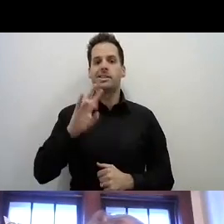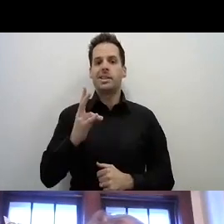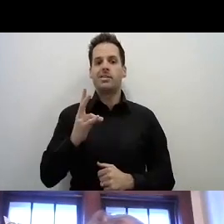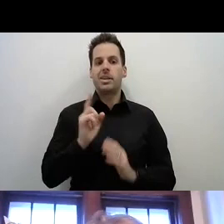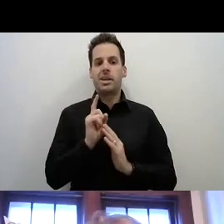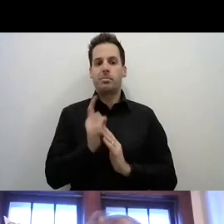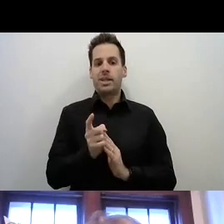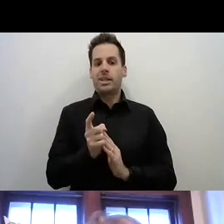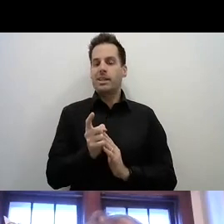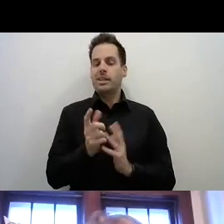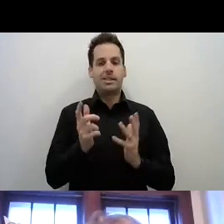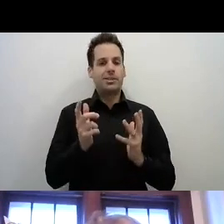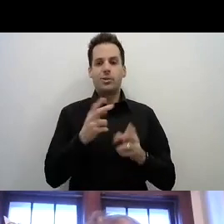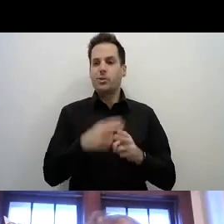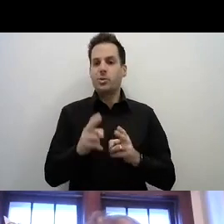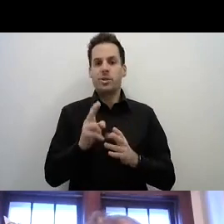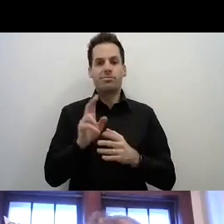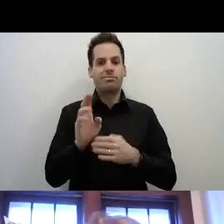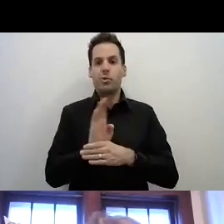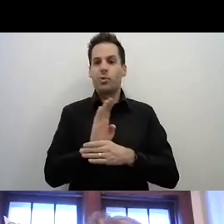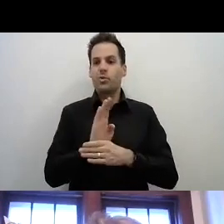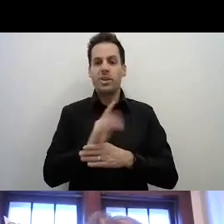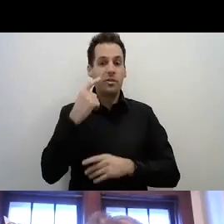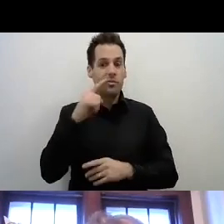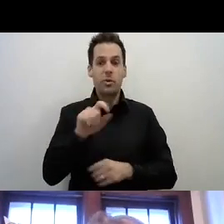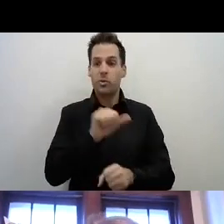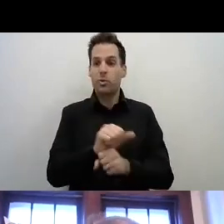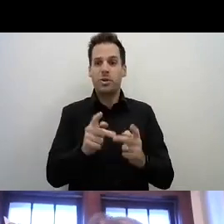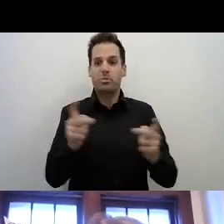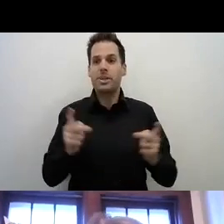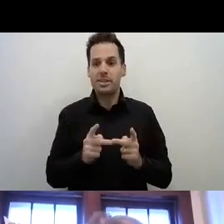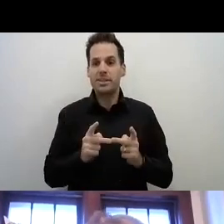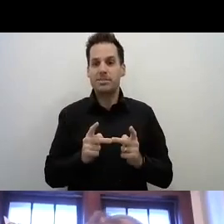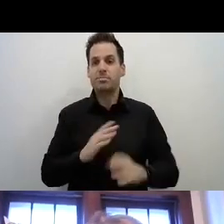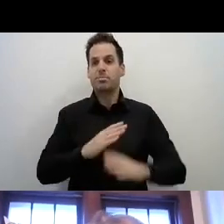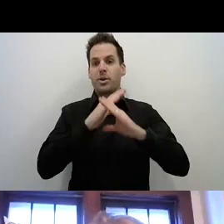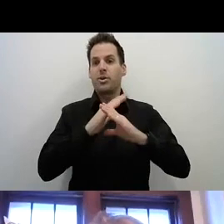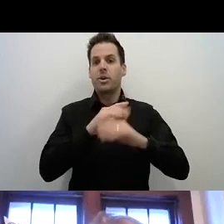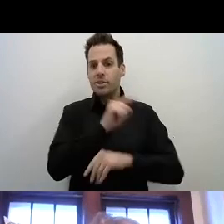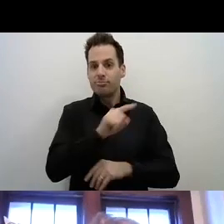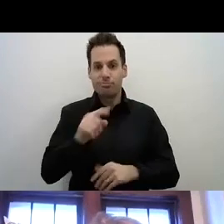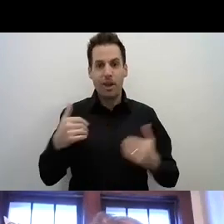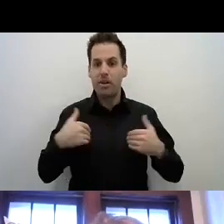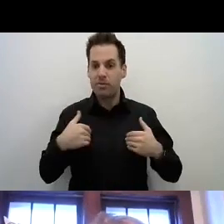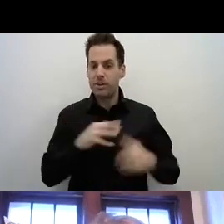video that we created about workplace employment workplace barriers and know too that that